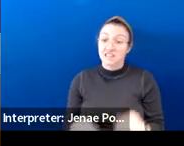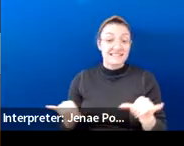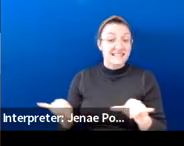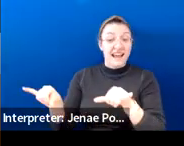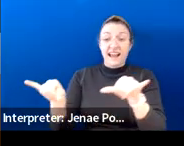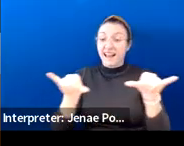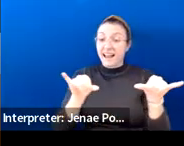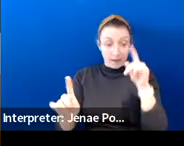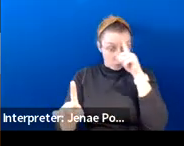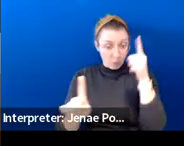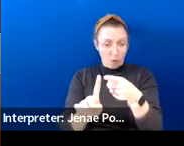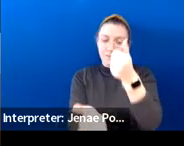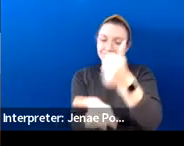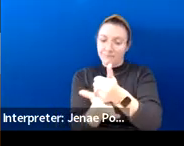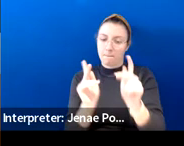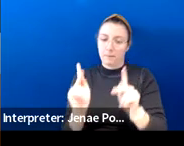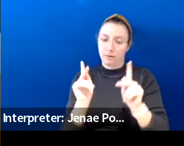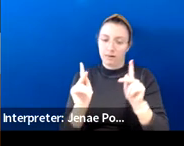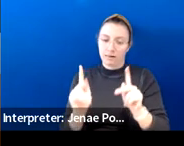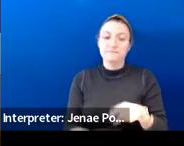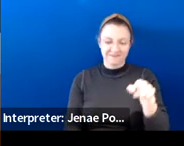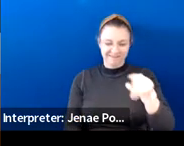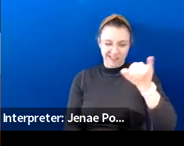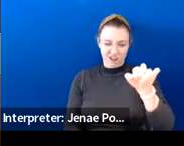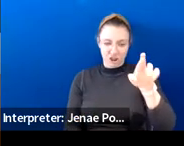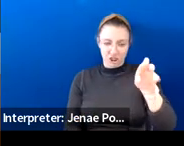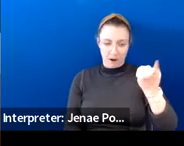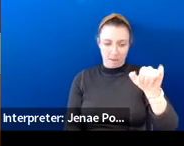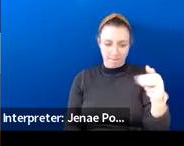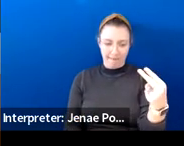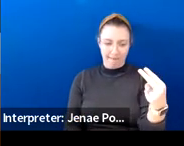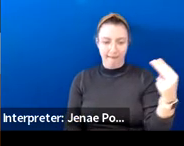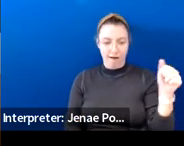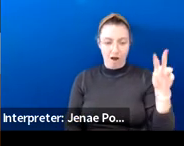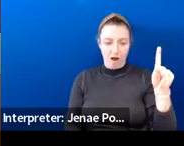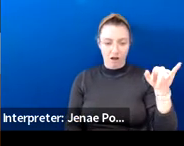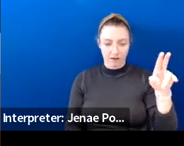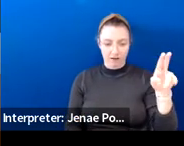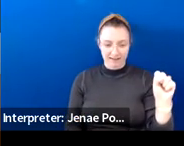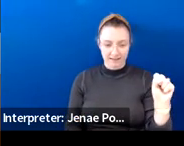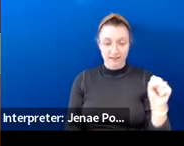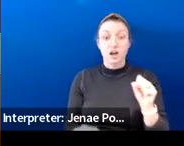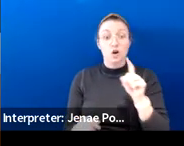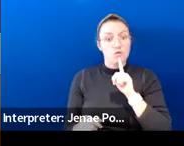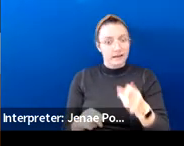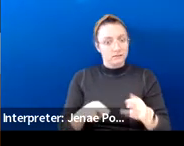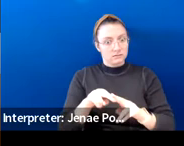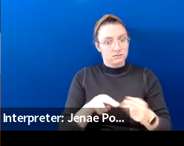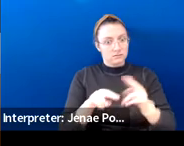Veteran social worker Jeremiah Hawkins says it's a job that has become increasingly demanding during this pandemic.